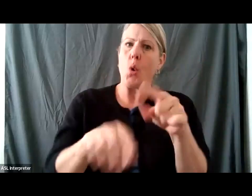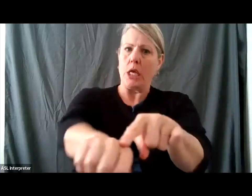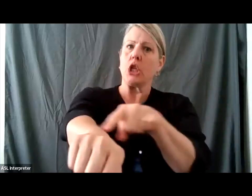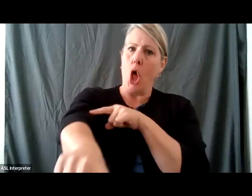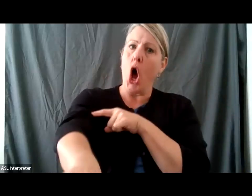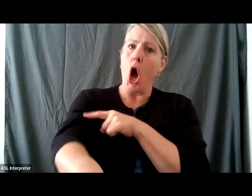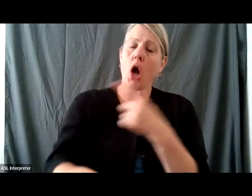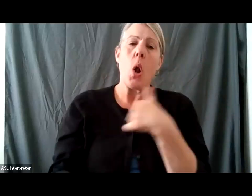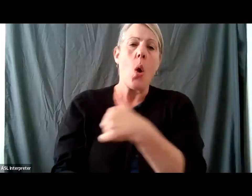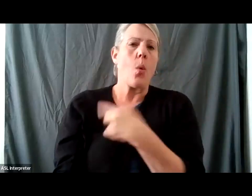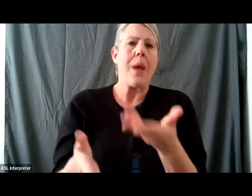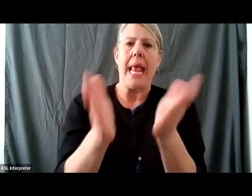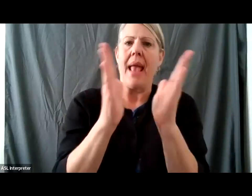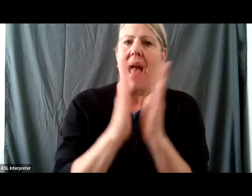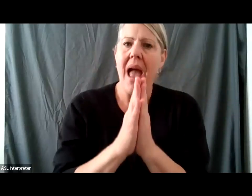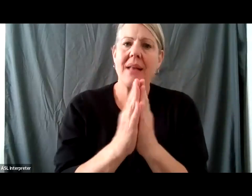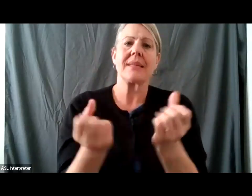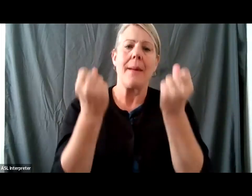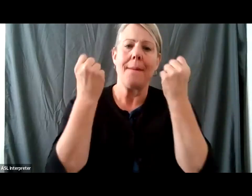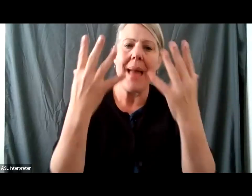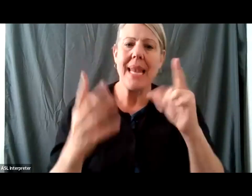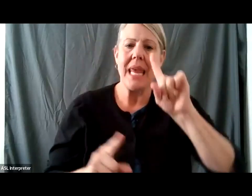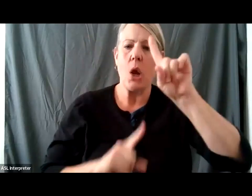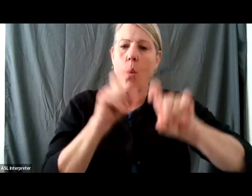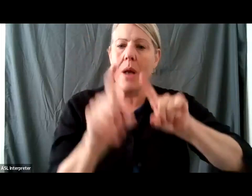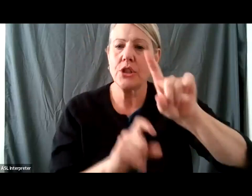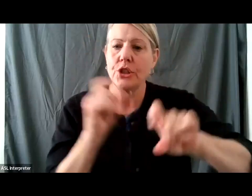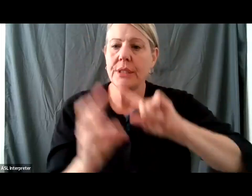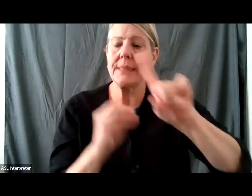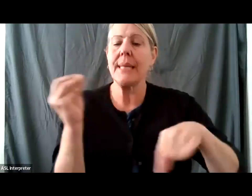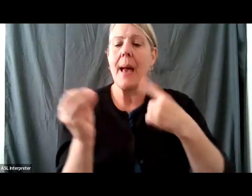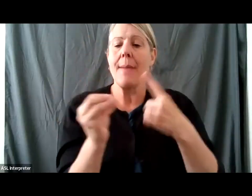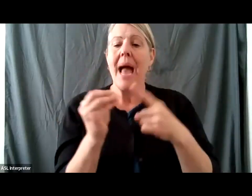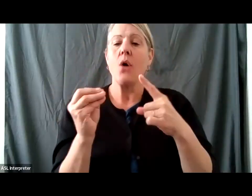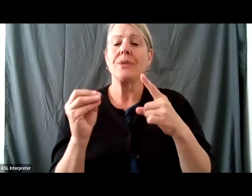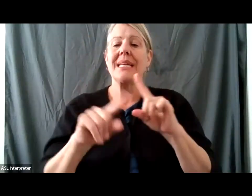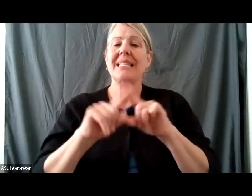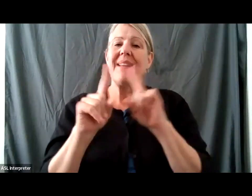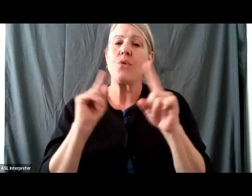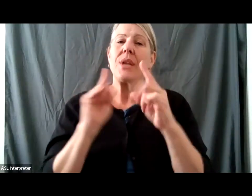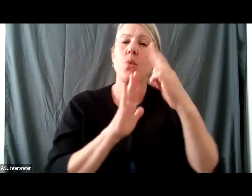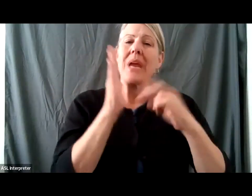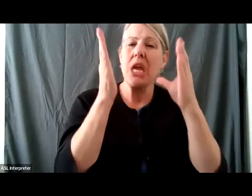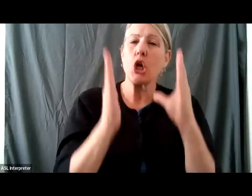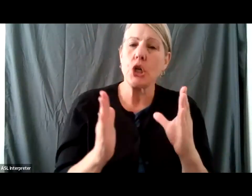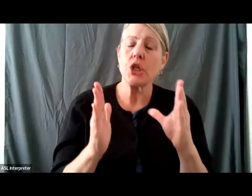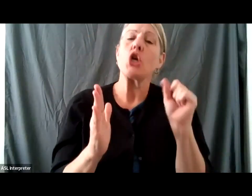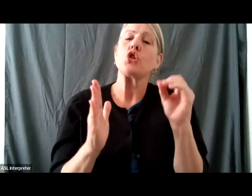a bunch of questions of readers. So they are their own separate sub-parts when you review the rule.